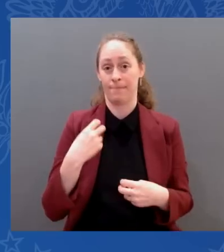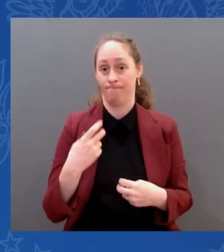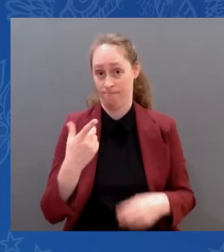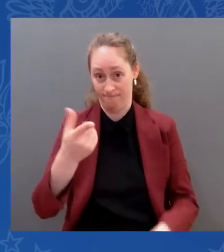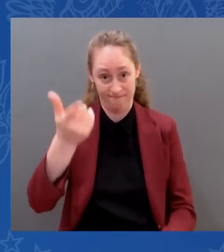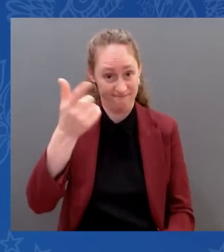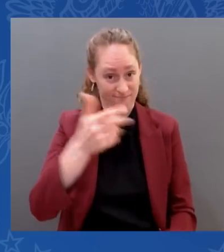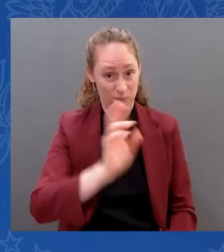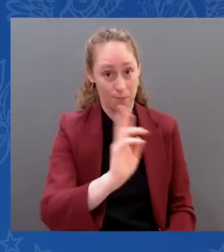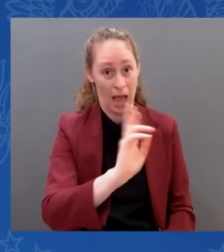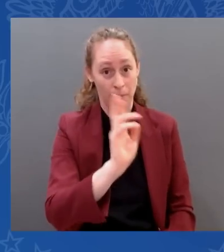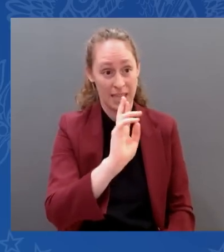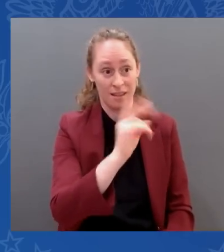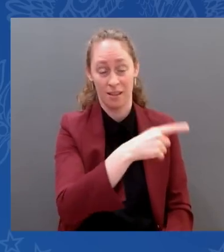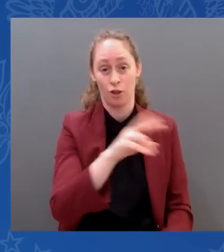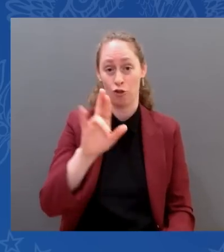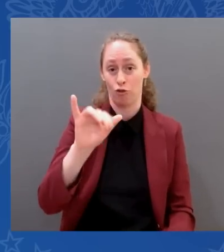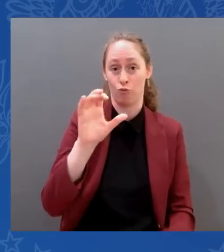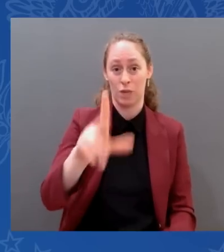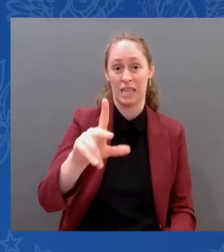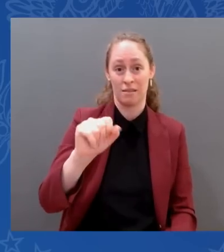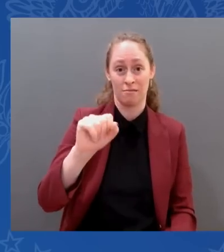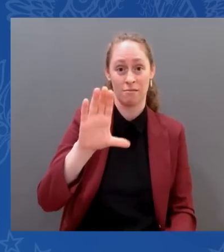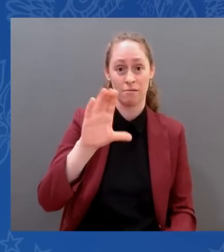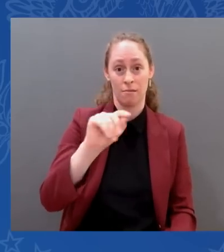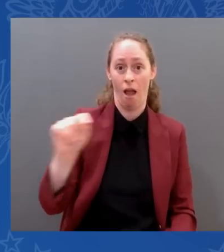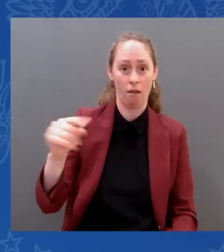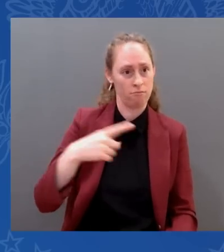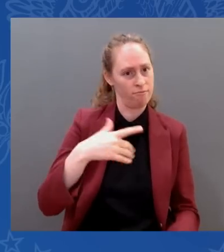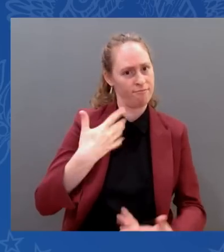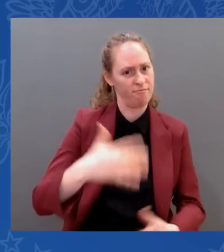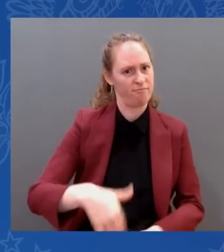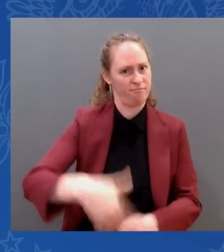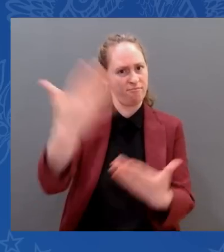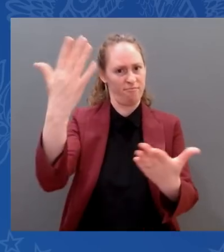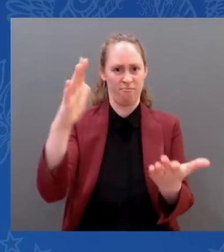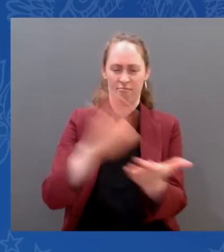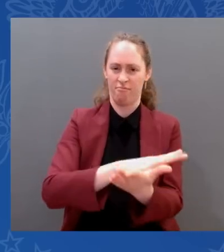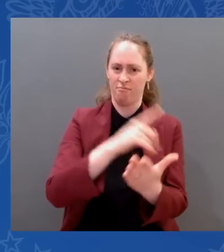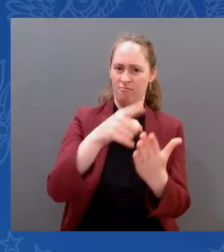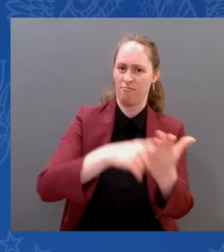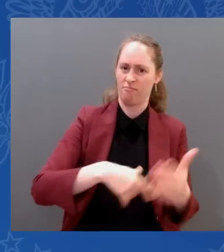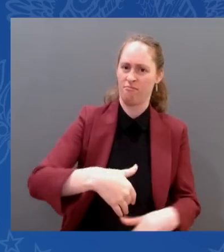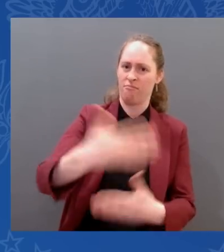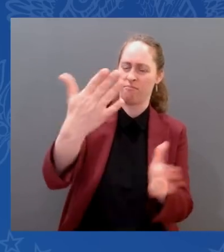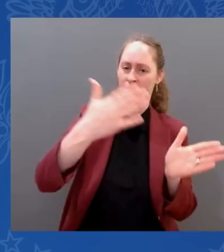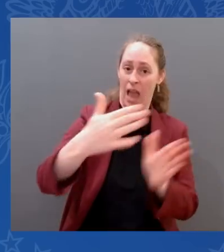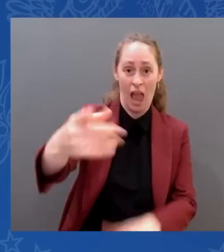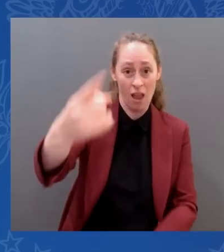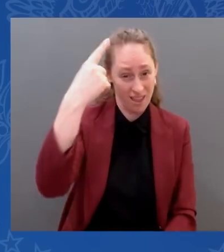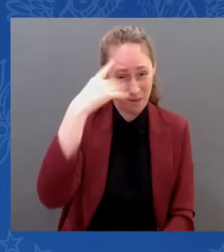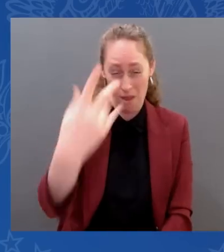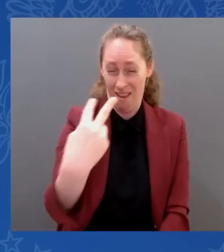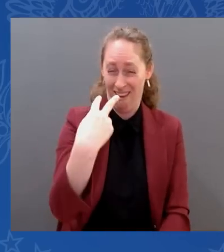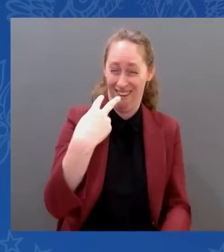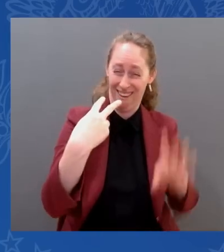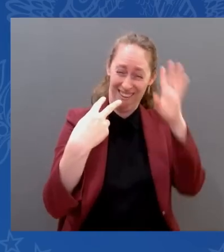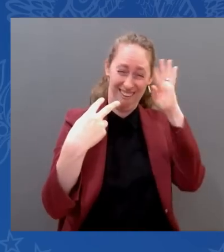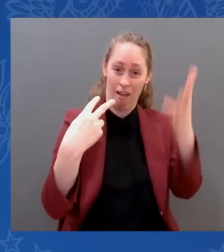and I mean it sincerely. Rick Scott tried to change his words yesterday, by the way, after he introduced this legis- -- he'd been campaigning.